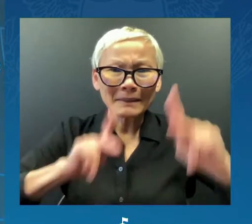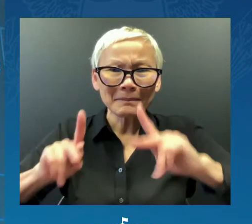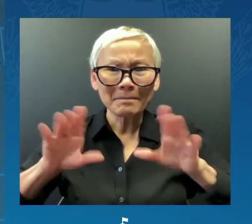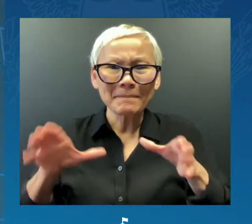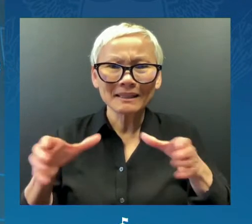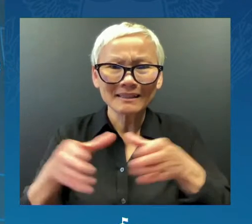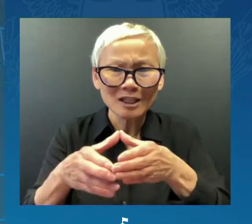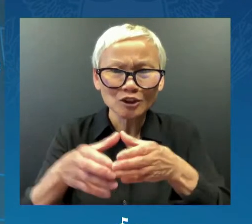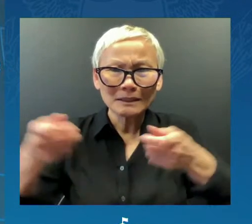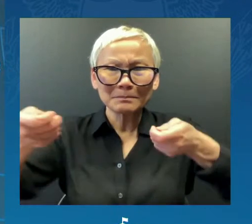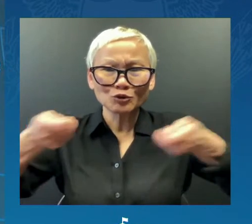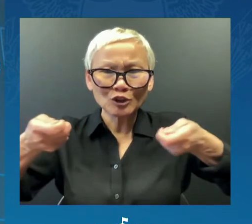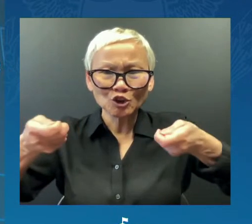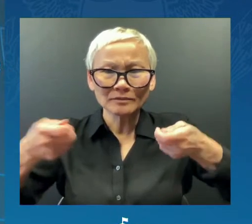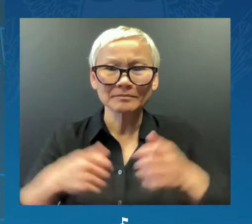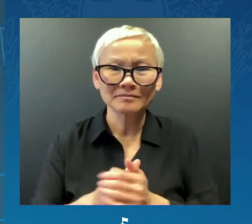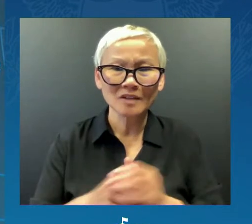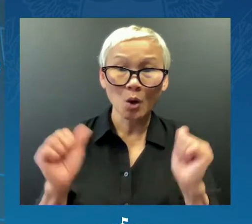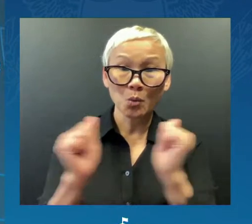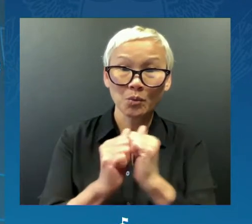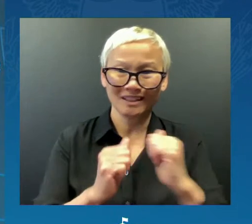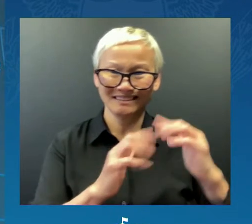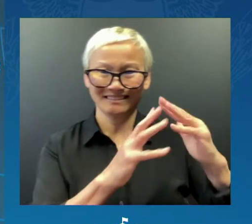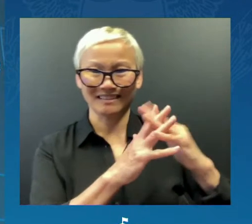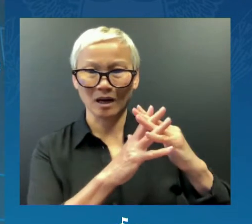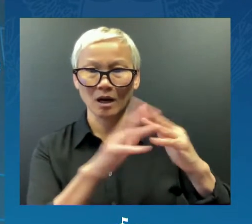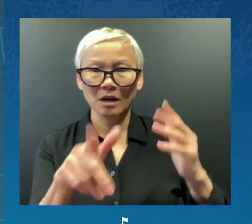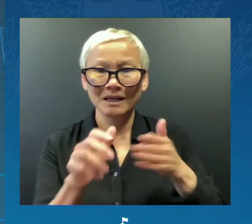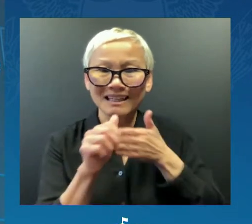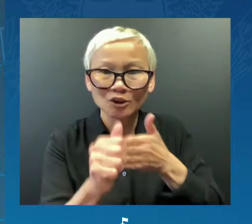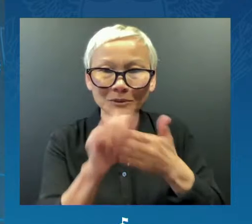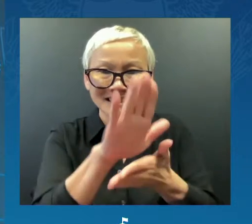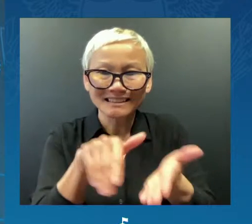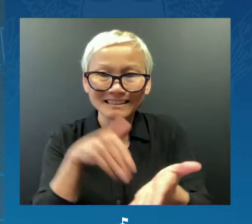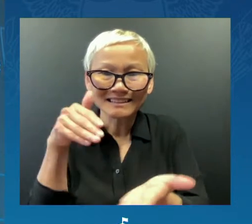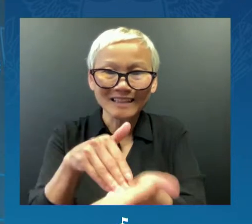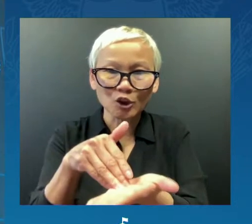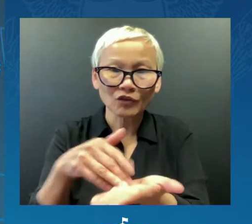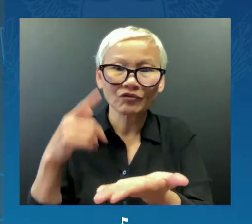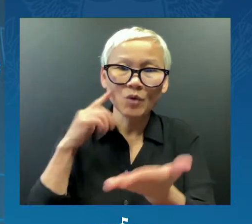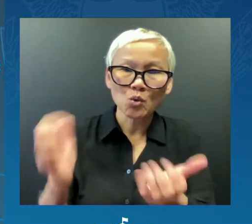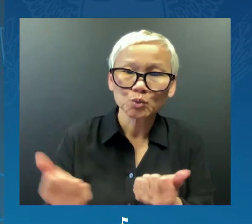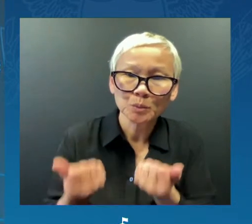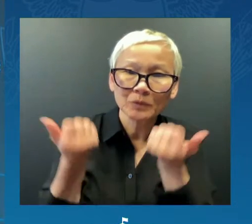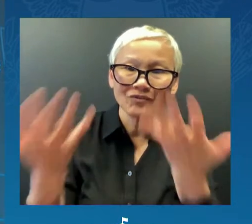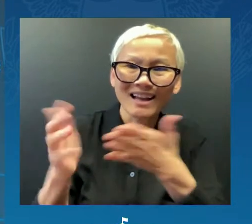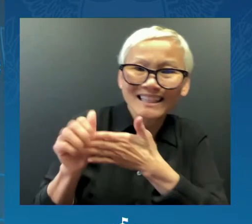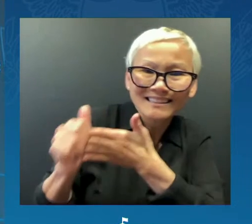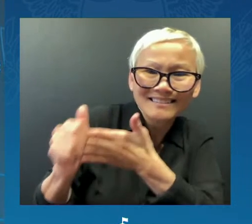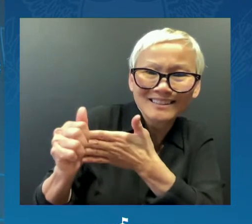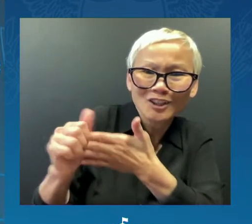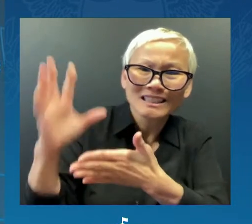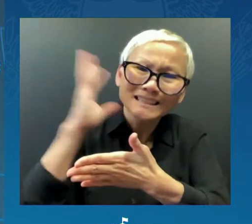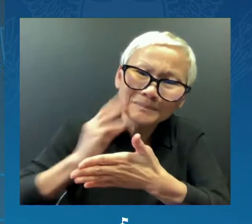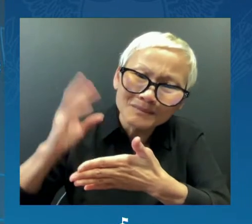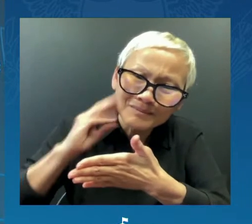to provide a similar experience at higher education institutions in Ghana, Kenya, Senegal, and South Africa.